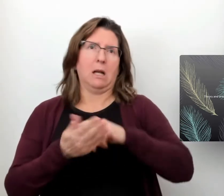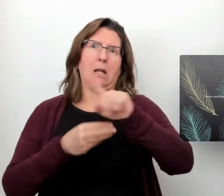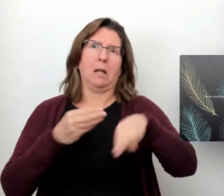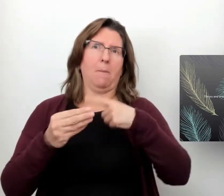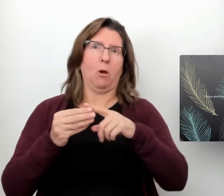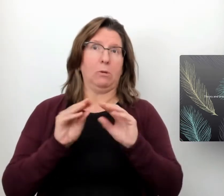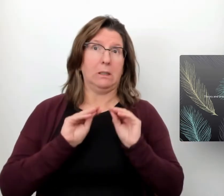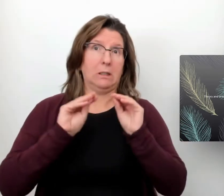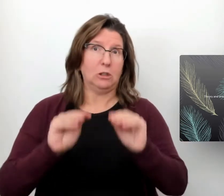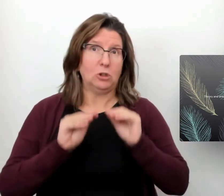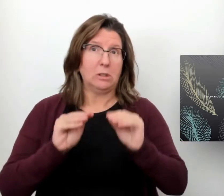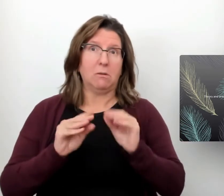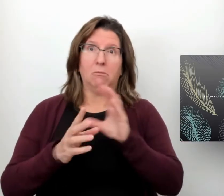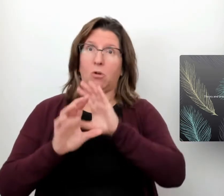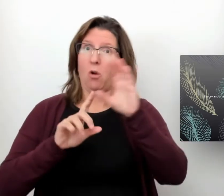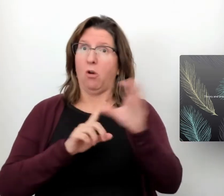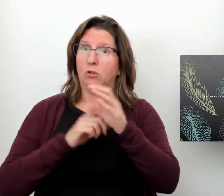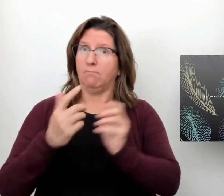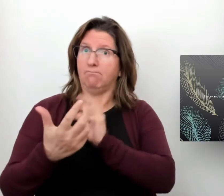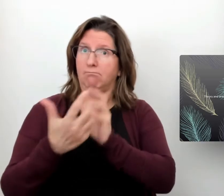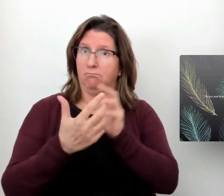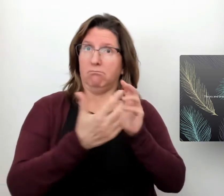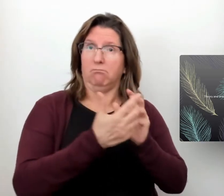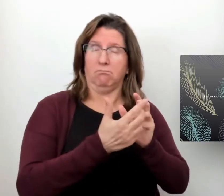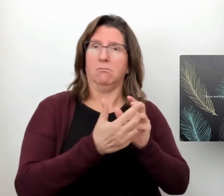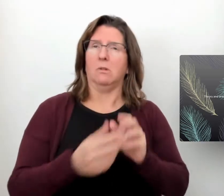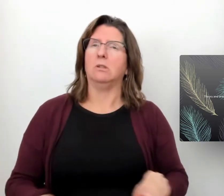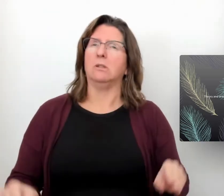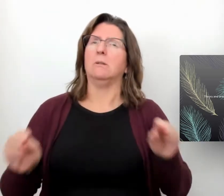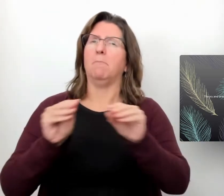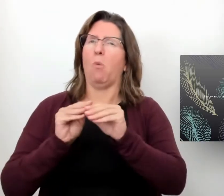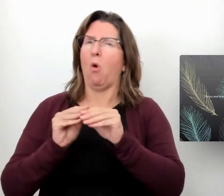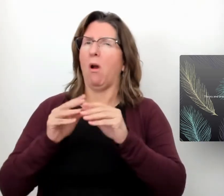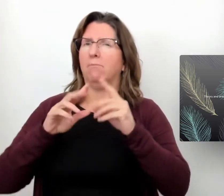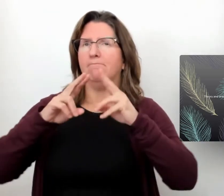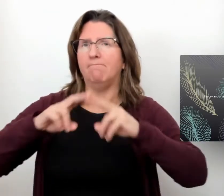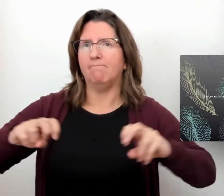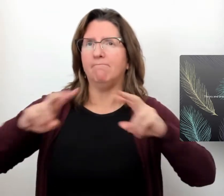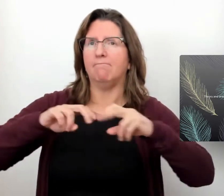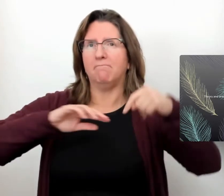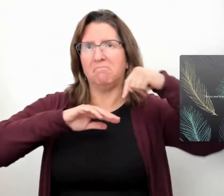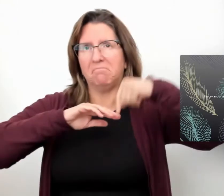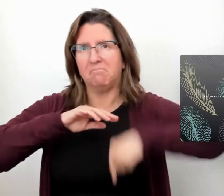We'll take some time to do a deep dive into these concepts.